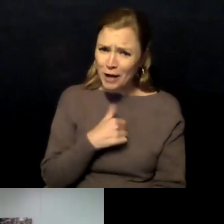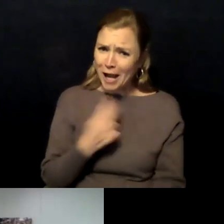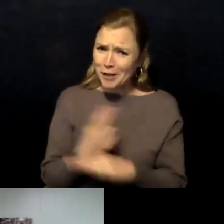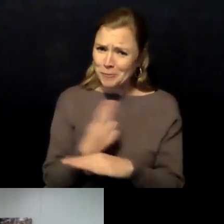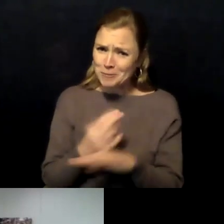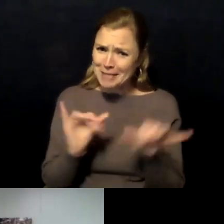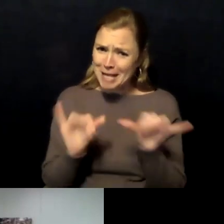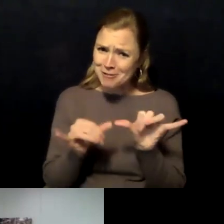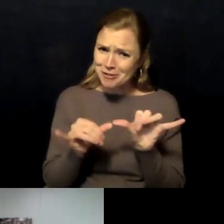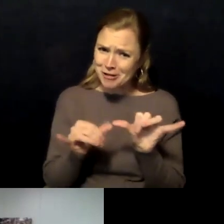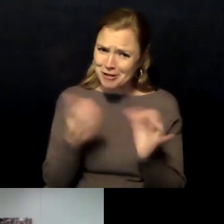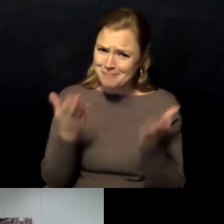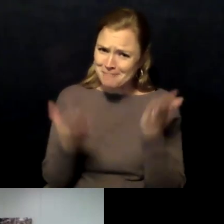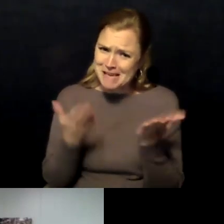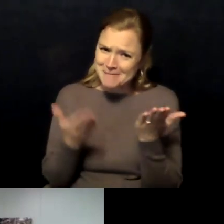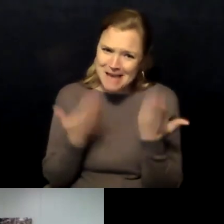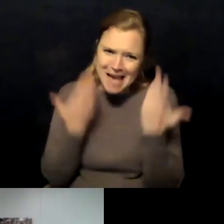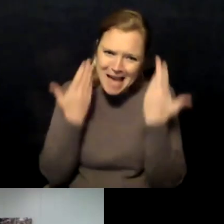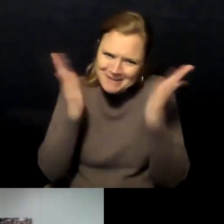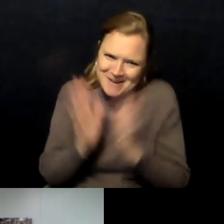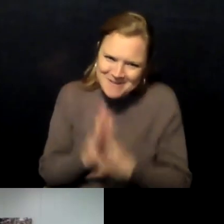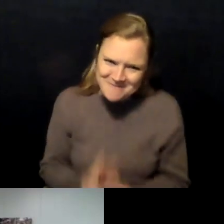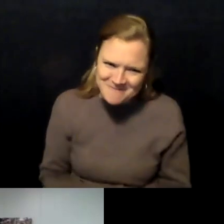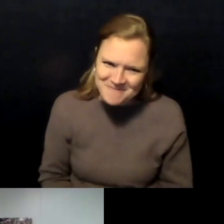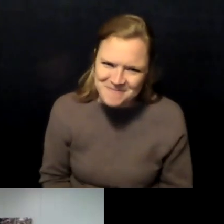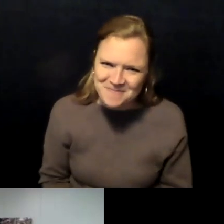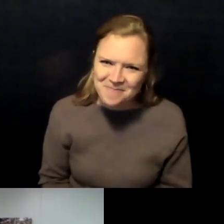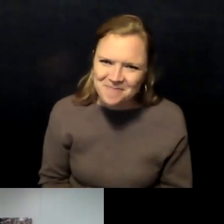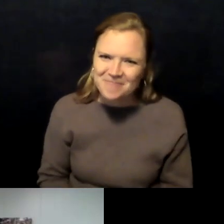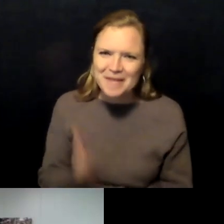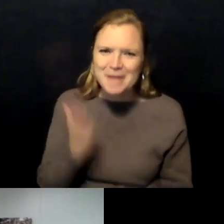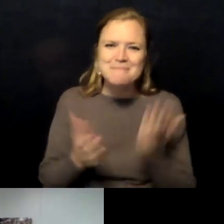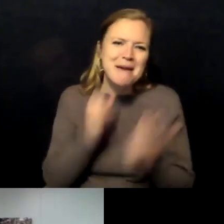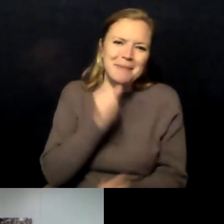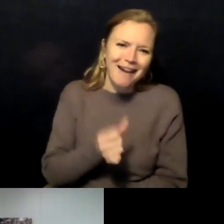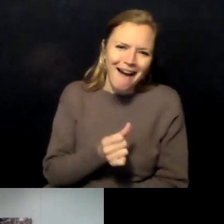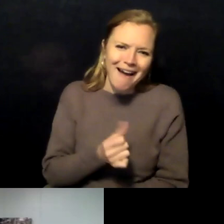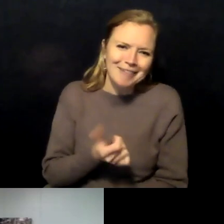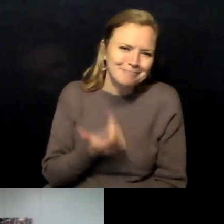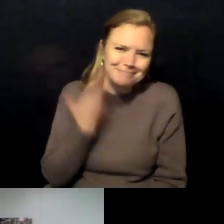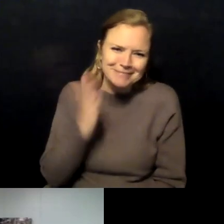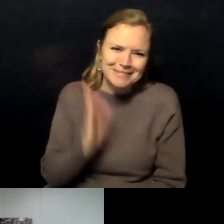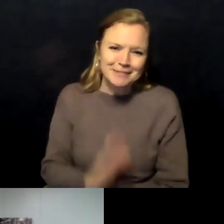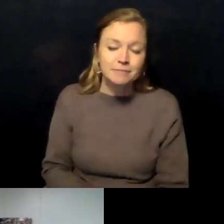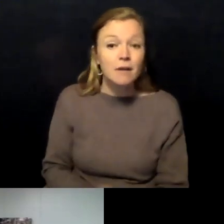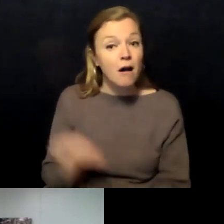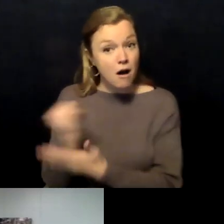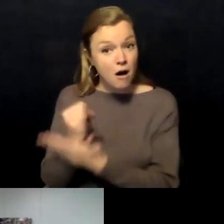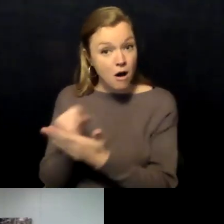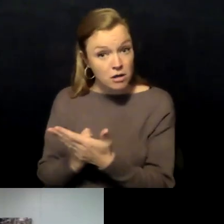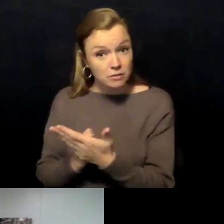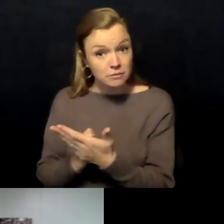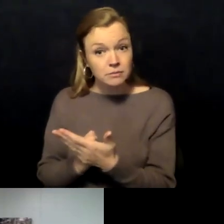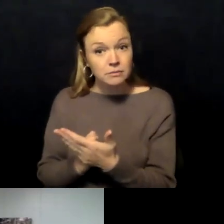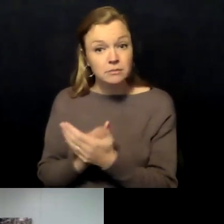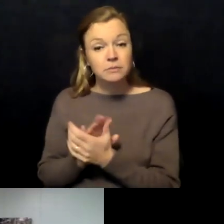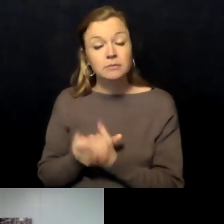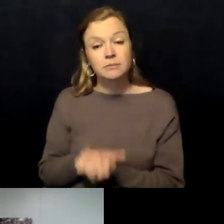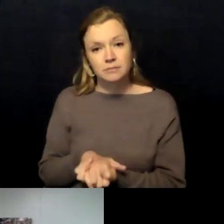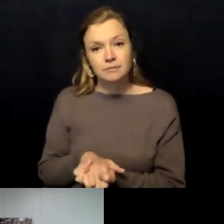who knows, maybe not so much engineering.